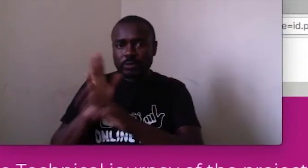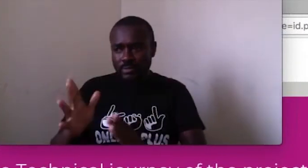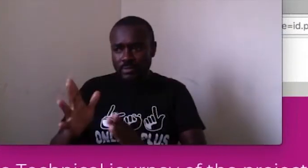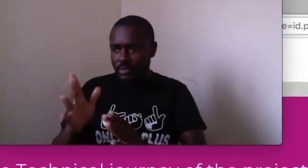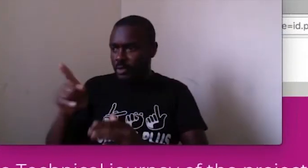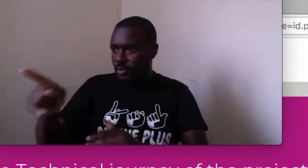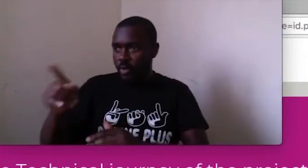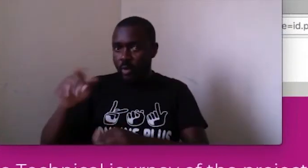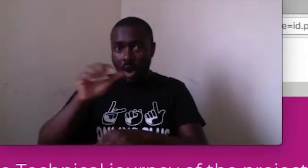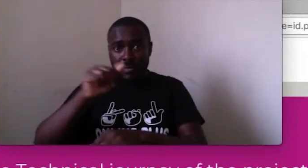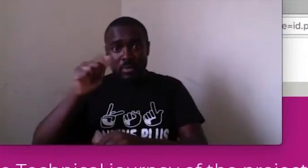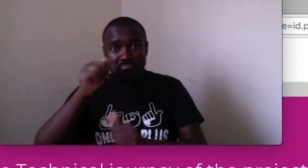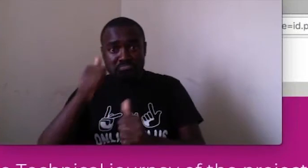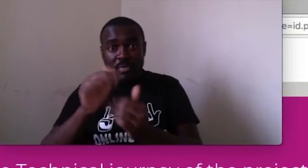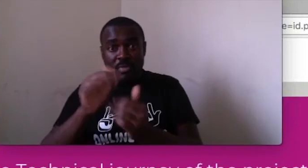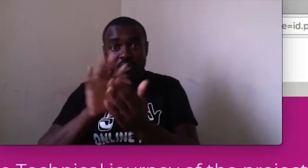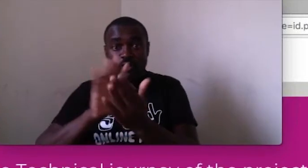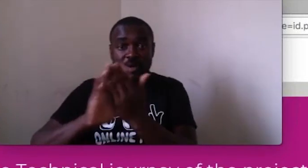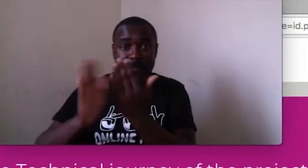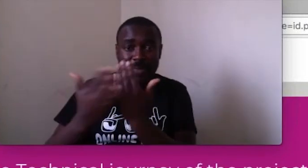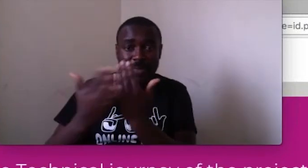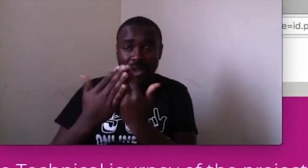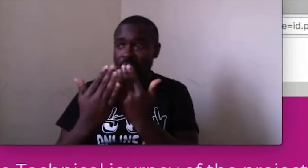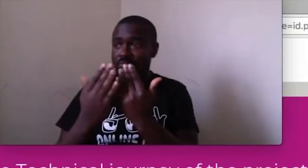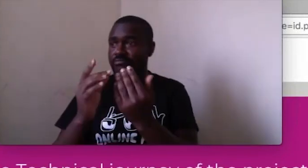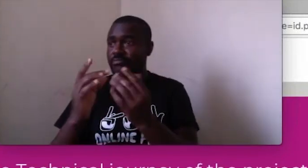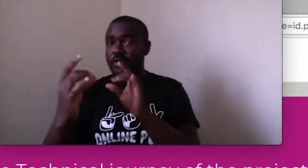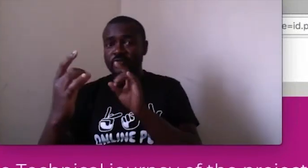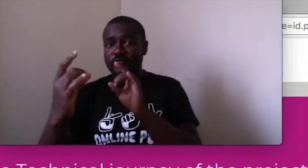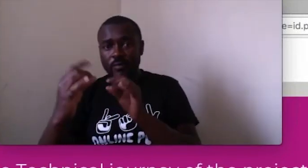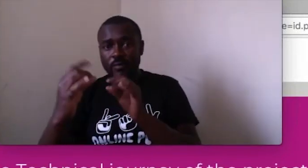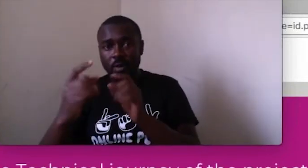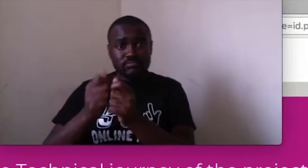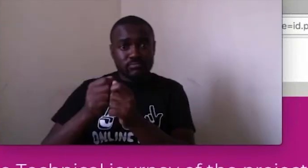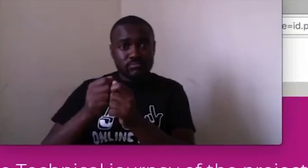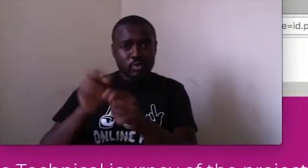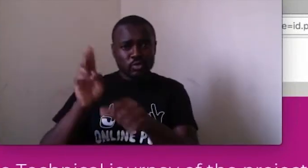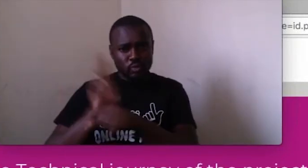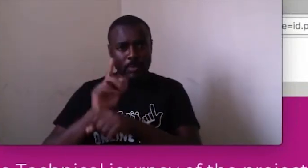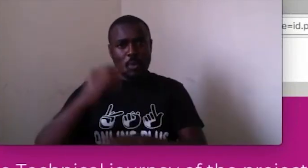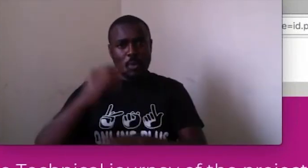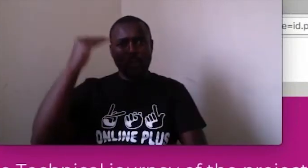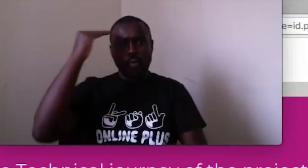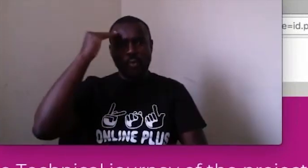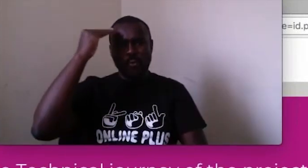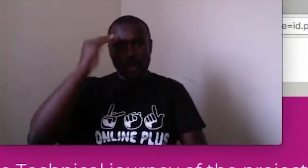how to identify your users for the app the back end, the front end